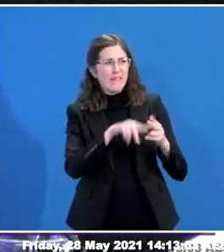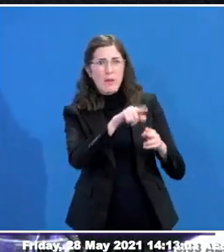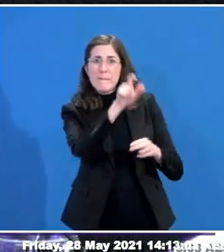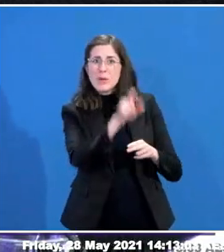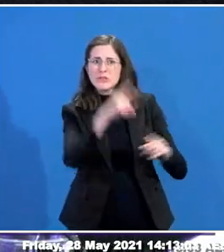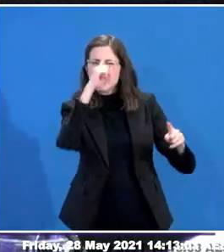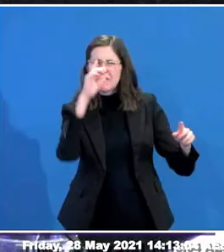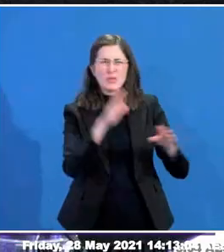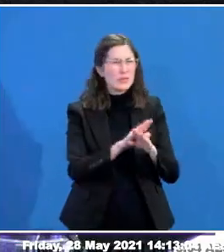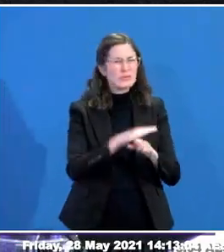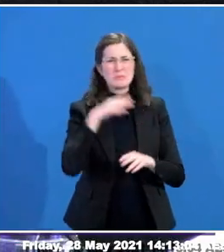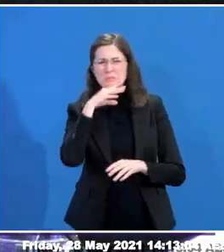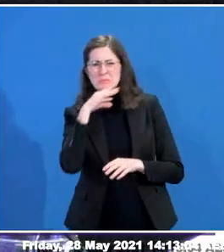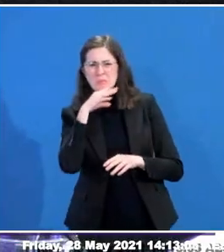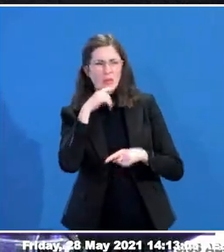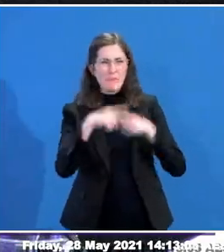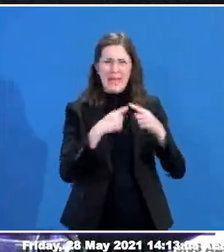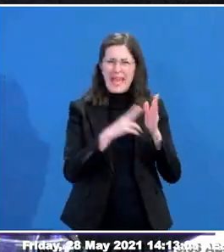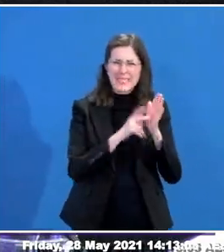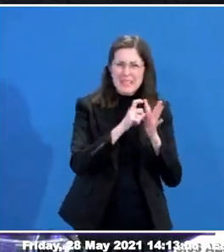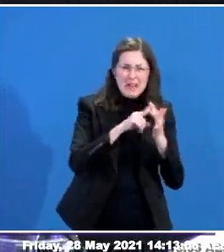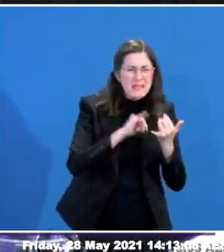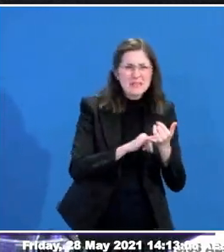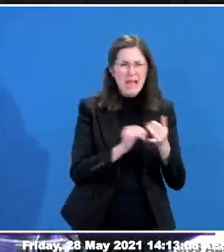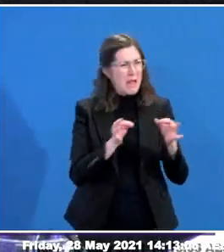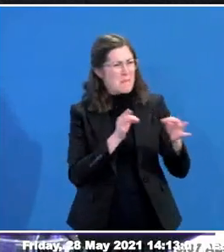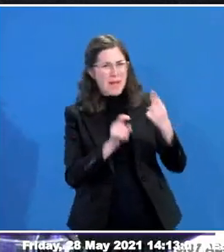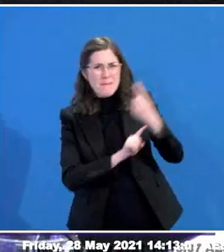advocacy services can also help with, whether that be the Centrelink or banking